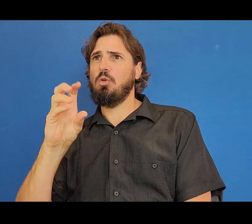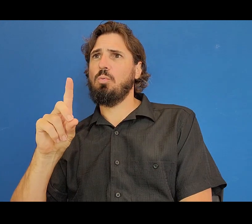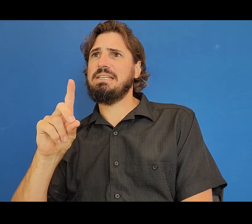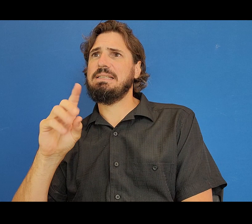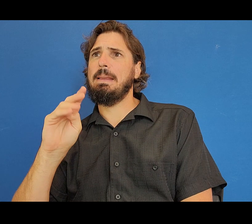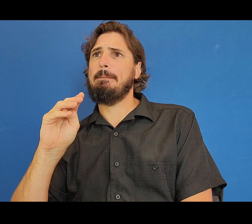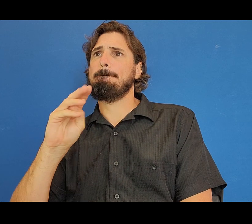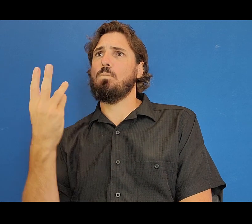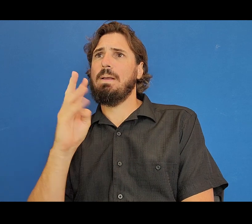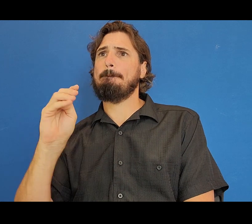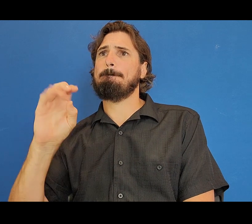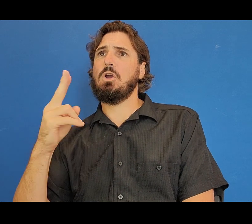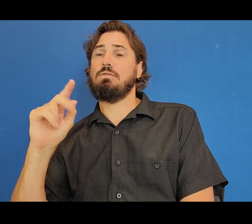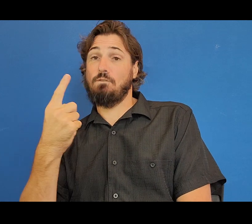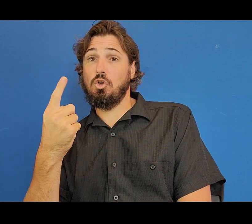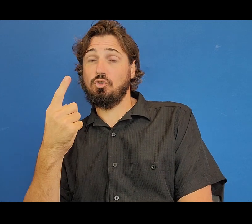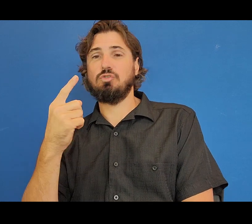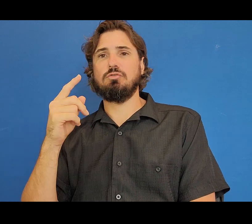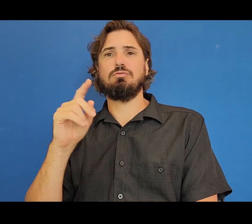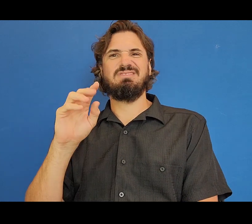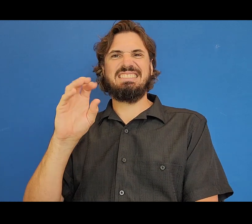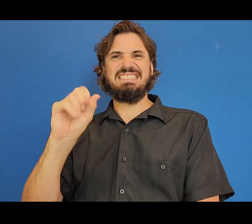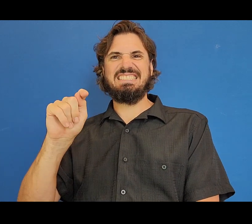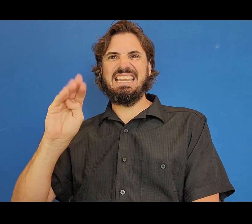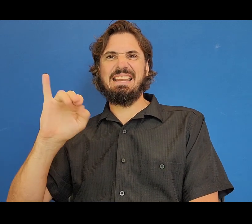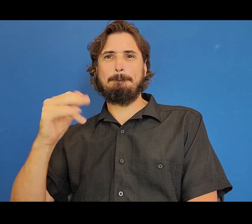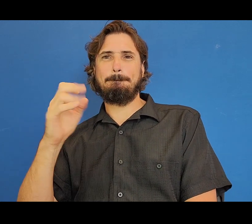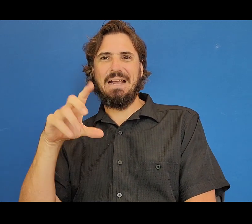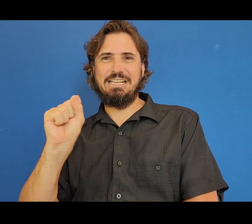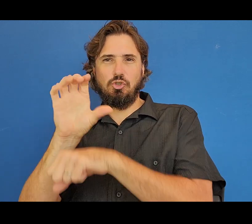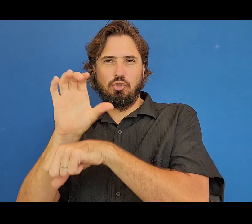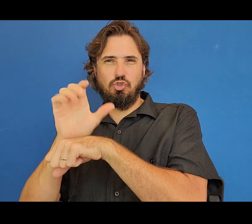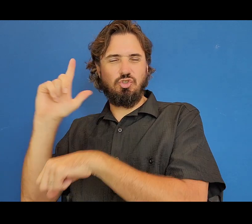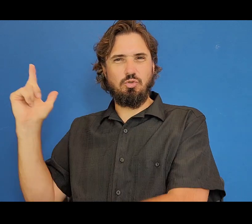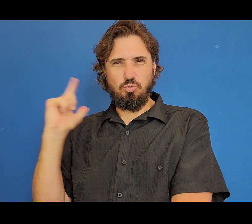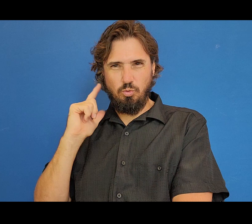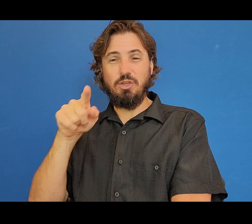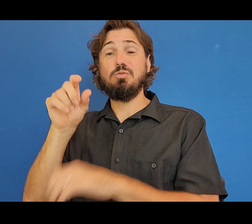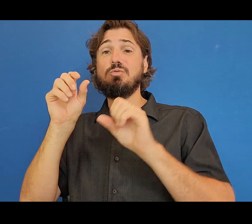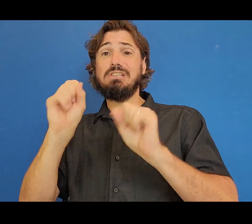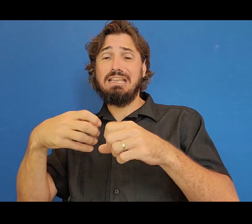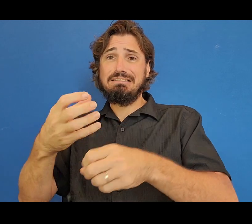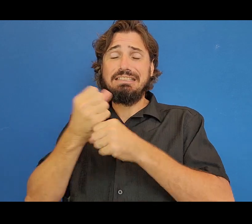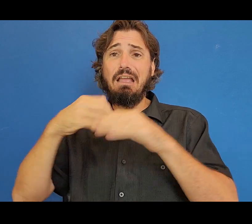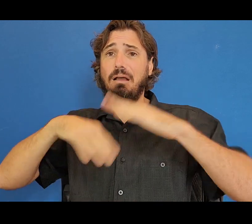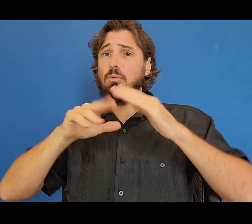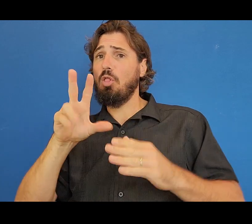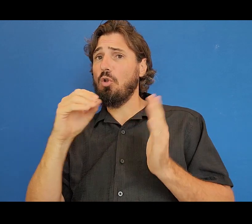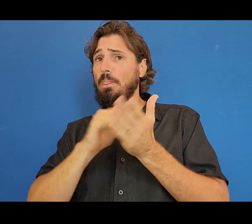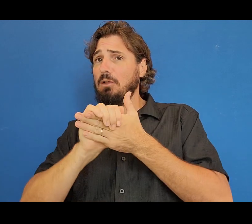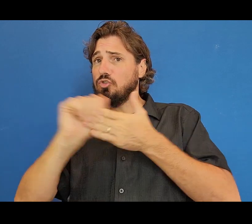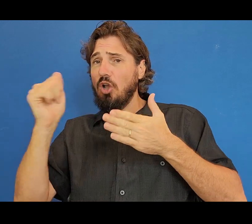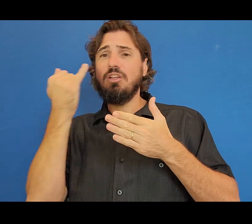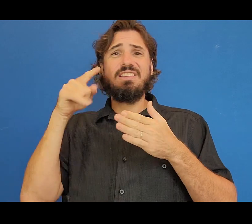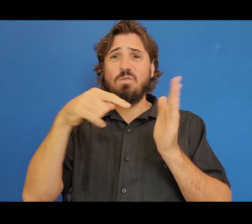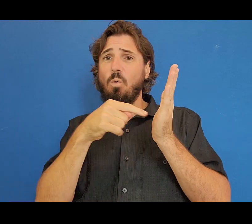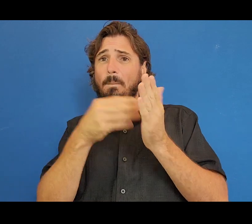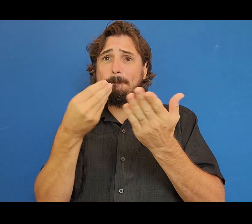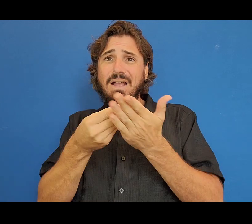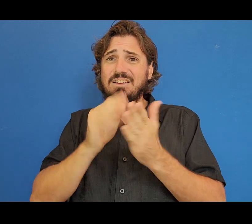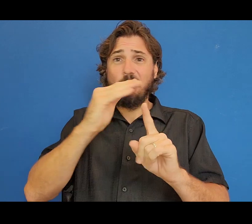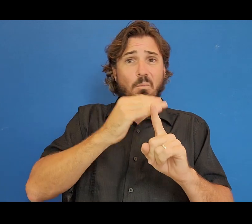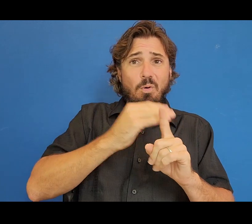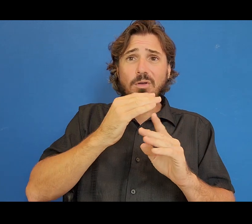Homeowners experiencing financial hardship may qualify for up to $30,000 from the Homeowners Assistance Fund. The emergency funds can assist homeowners with past due mortgage, property